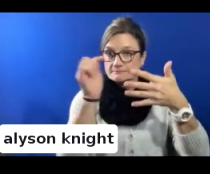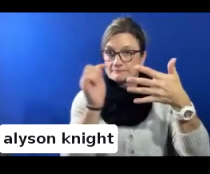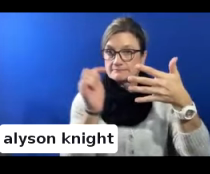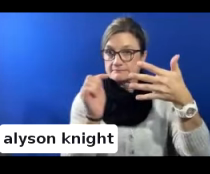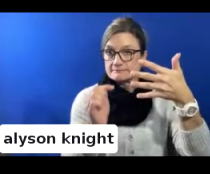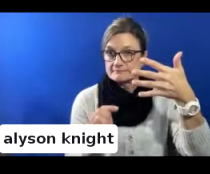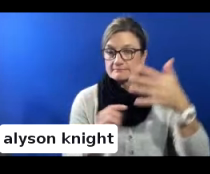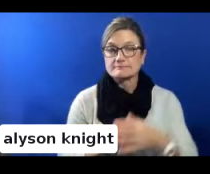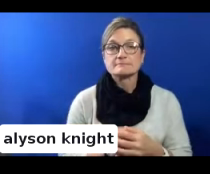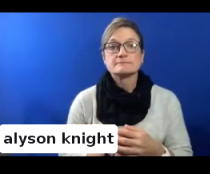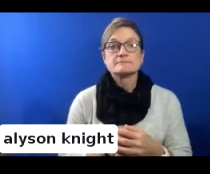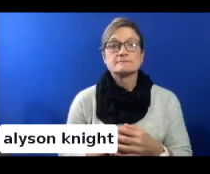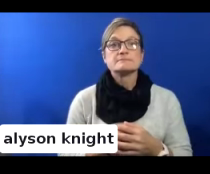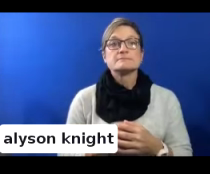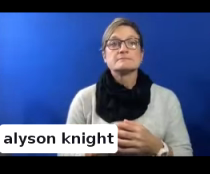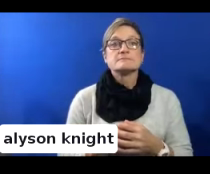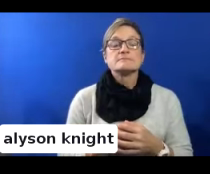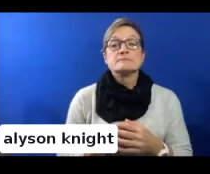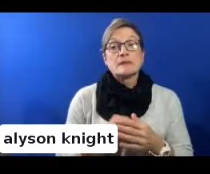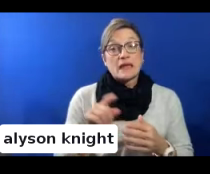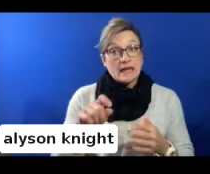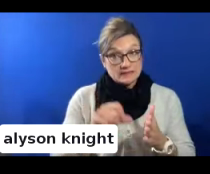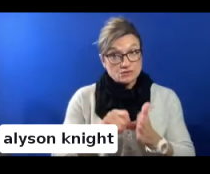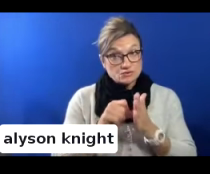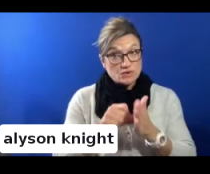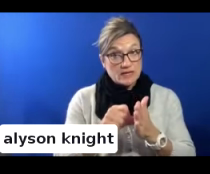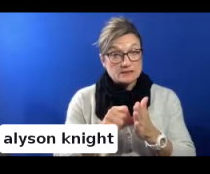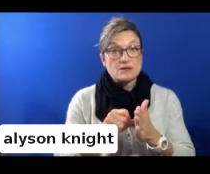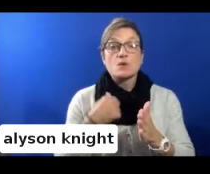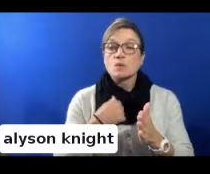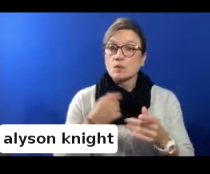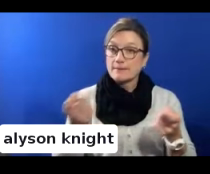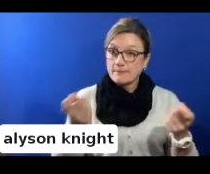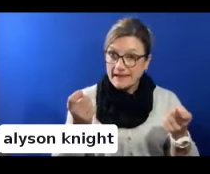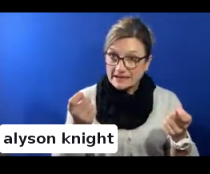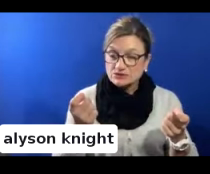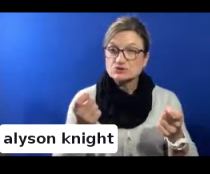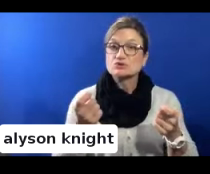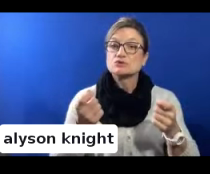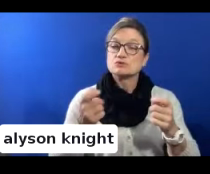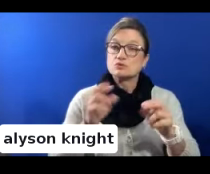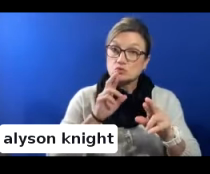The thing I want to stress is we manage and report only on what we fund.